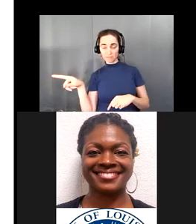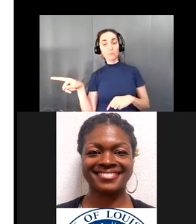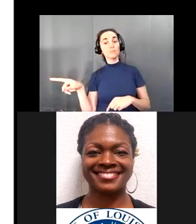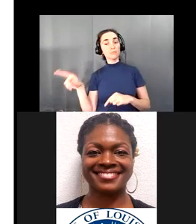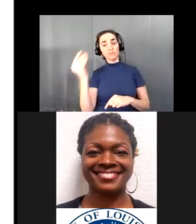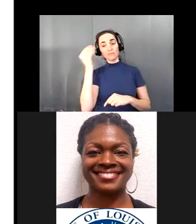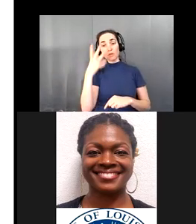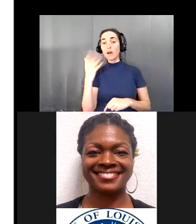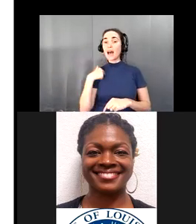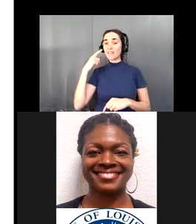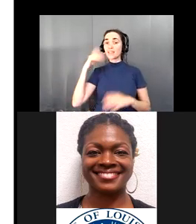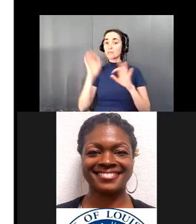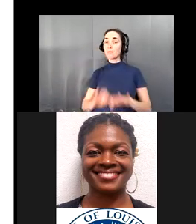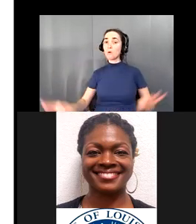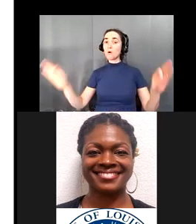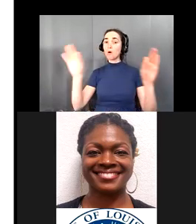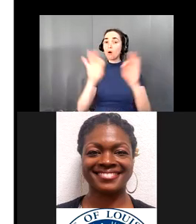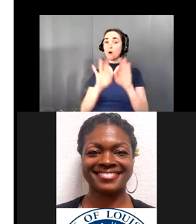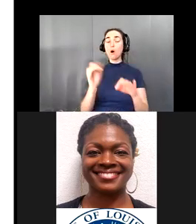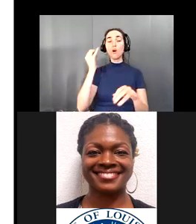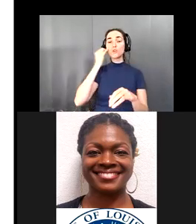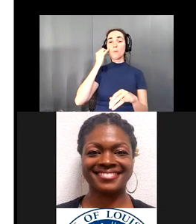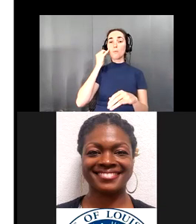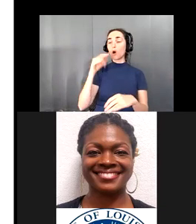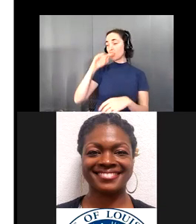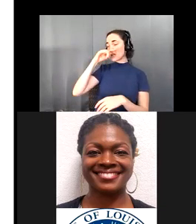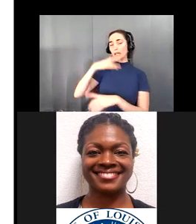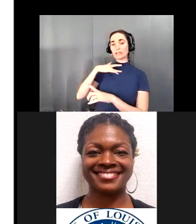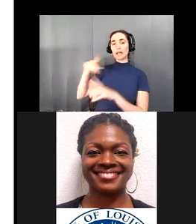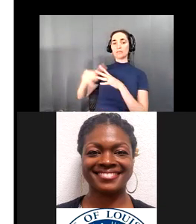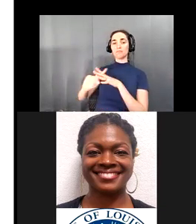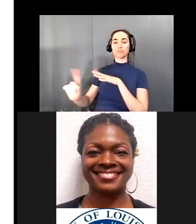if you have a child they may wander that we have tracking technologies but you got